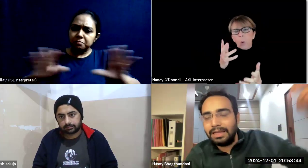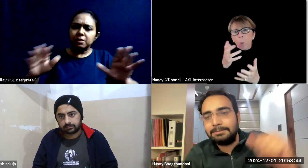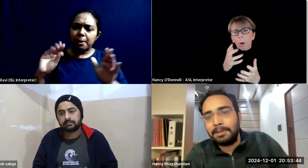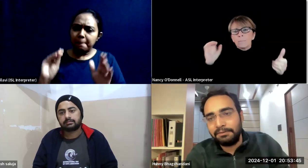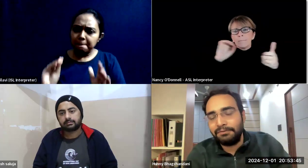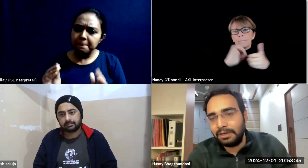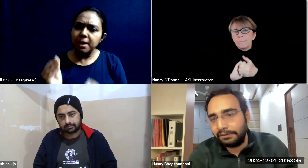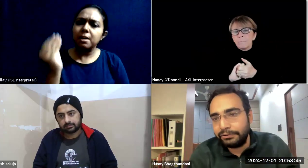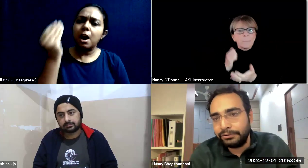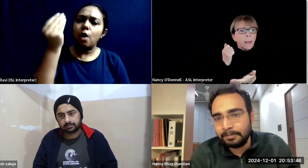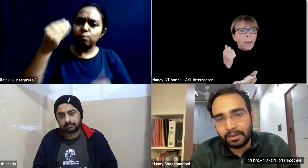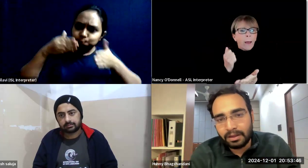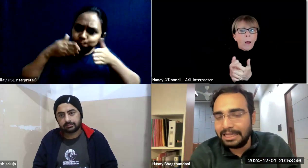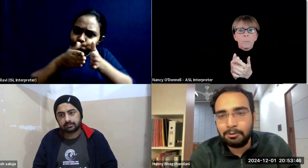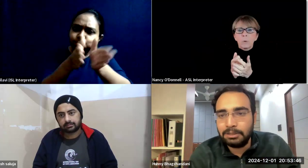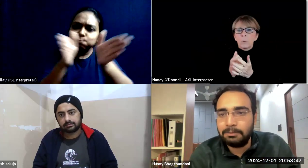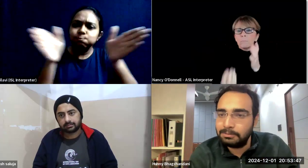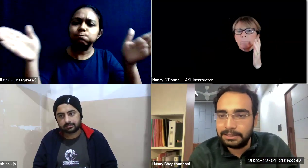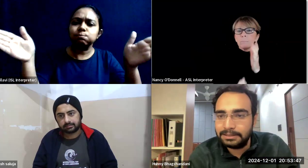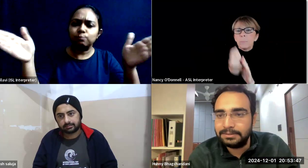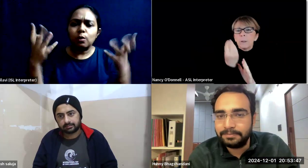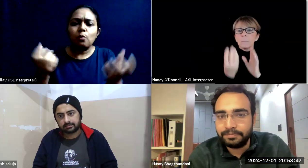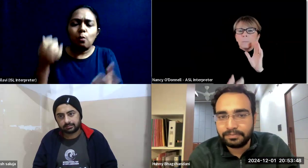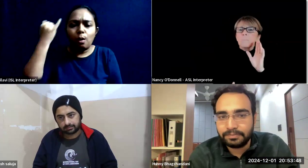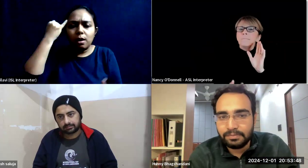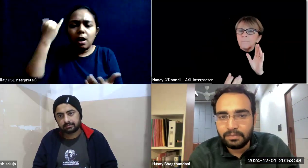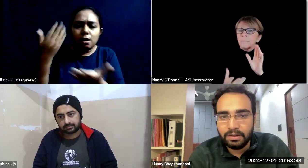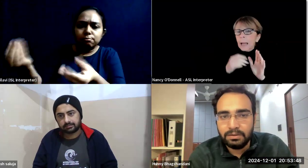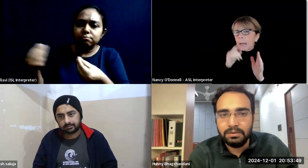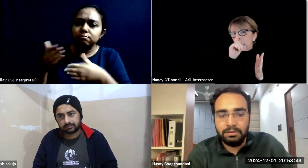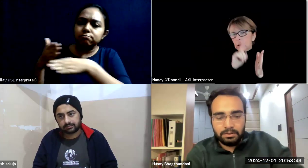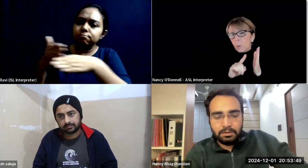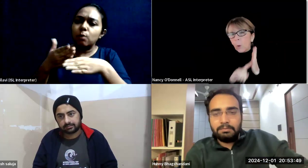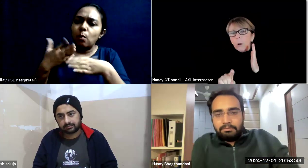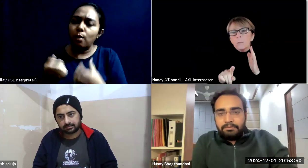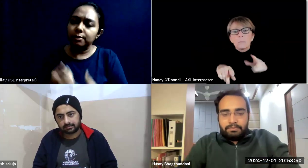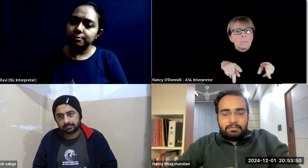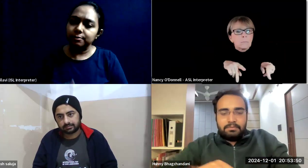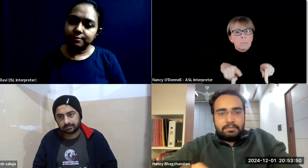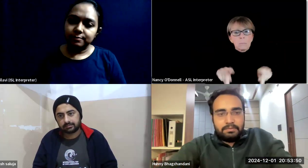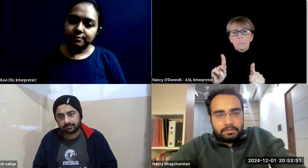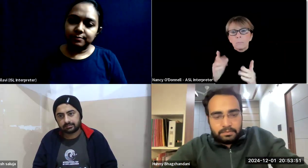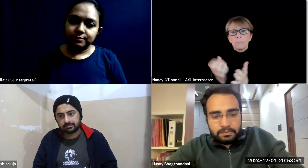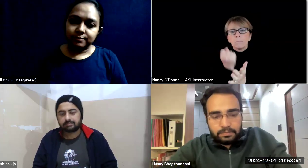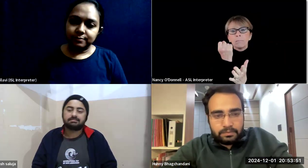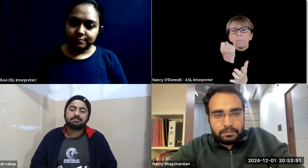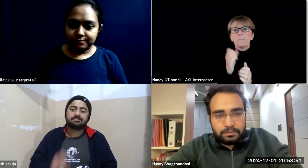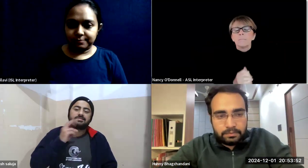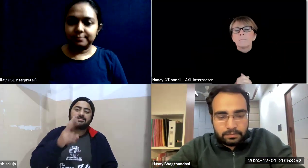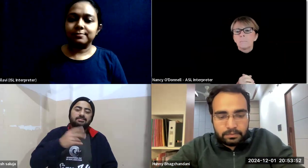expand, we would love to explore the possibilities.